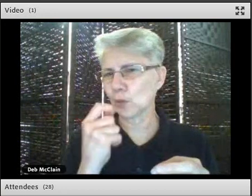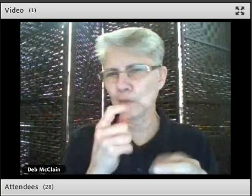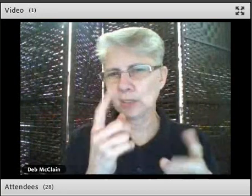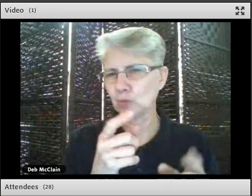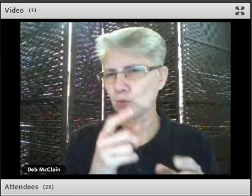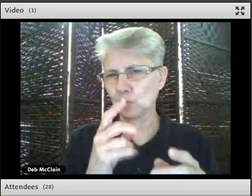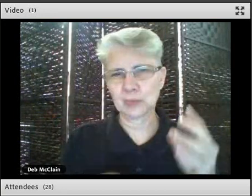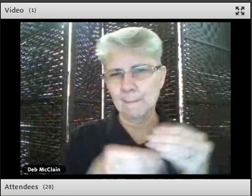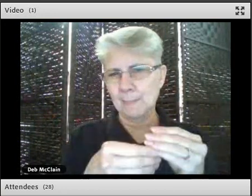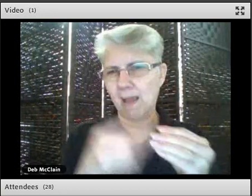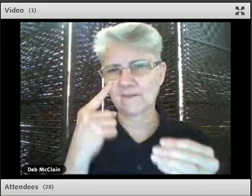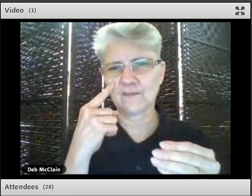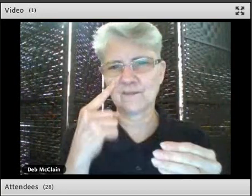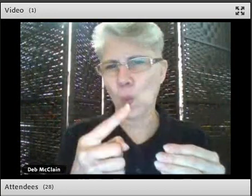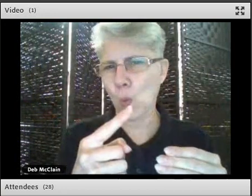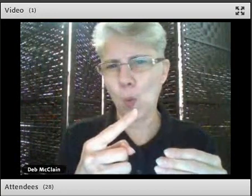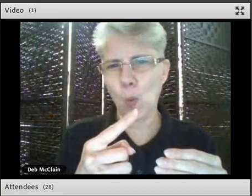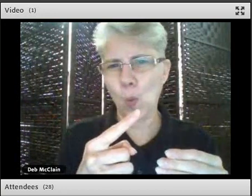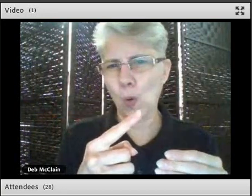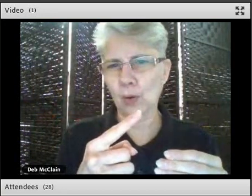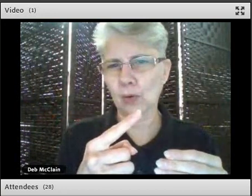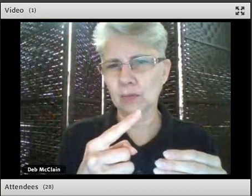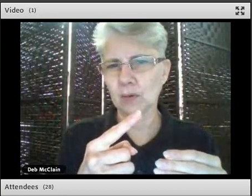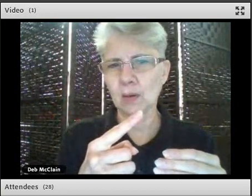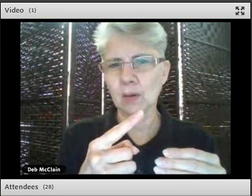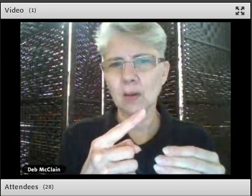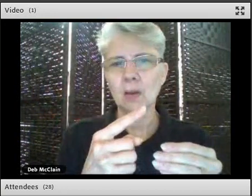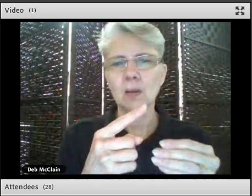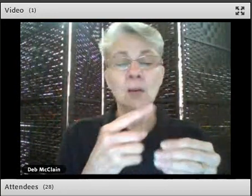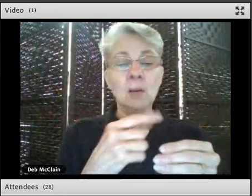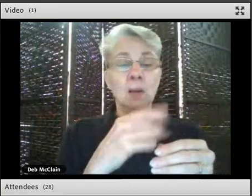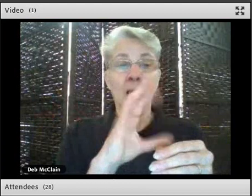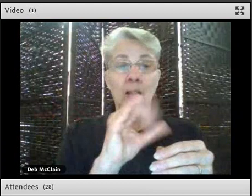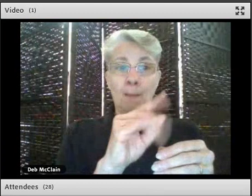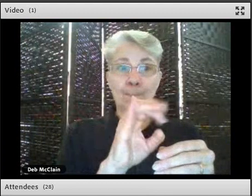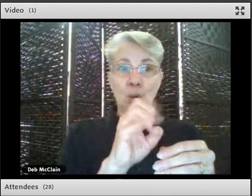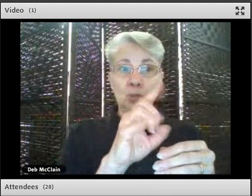But you may have audio that was made locally for some reason,